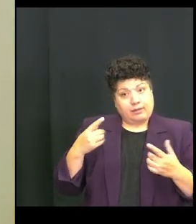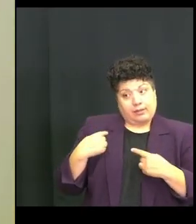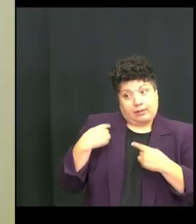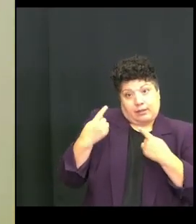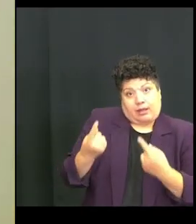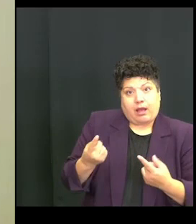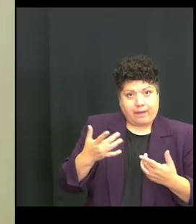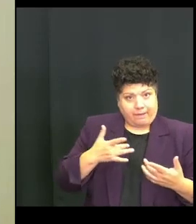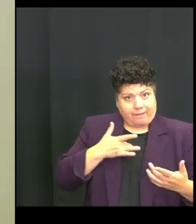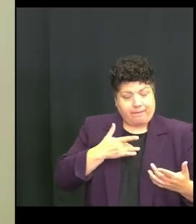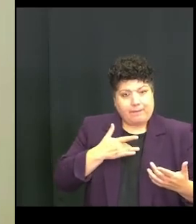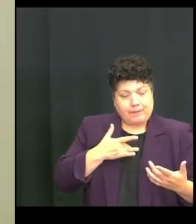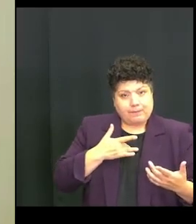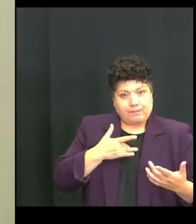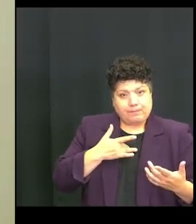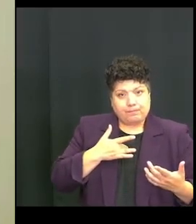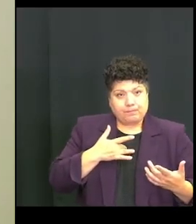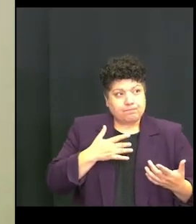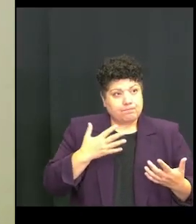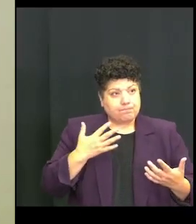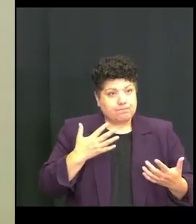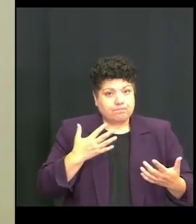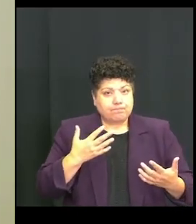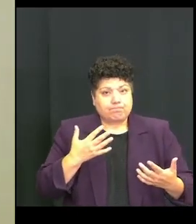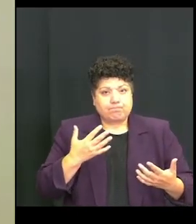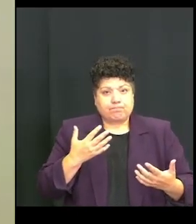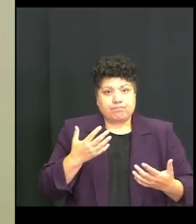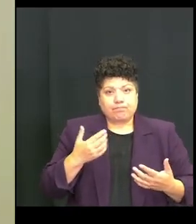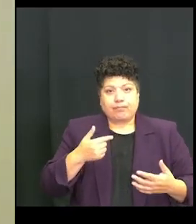by colleagues of Eric's and mine in political science,